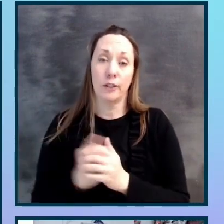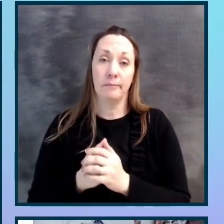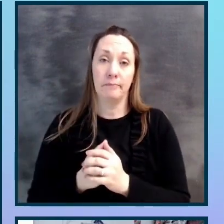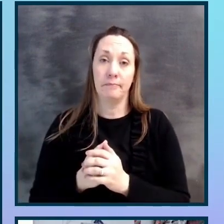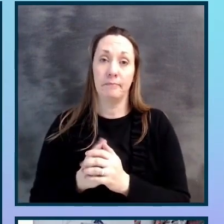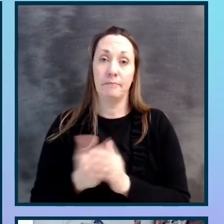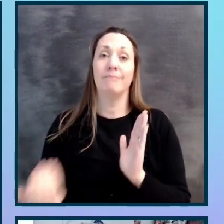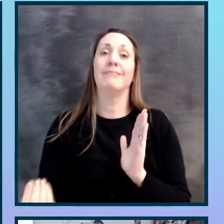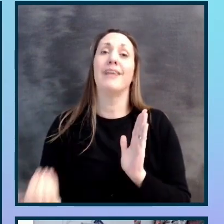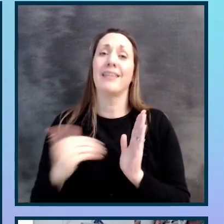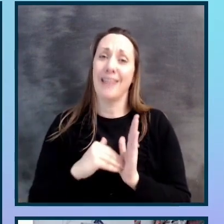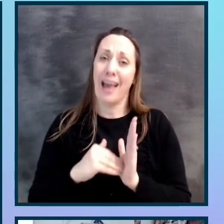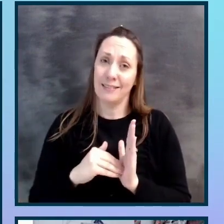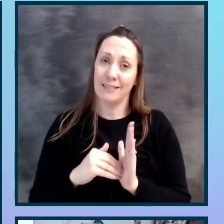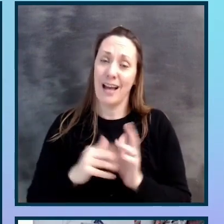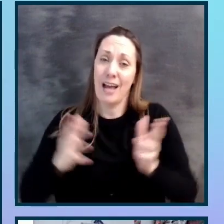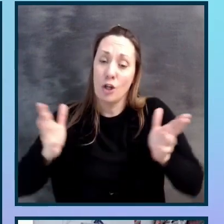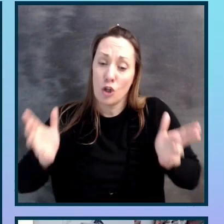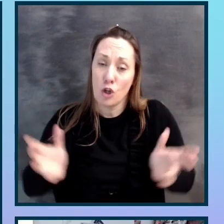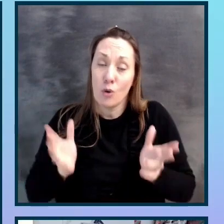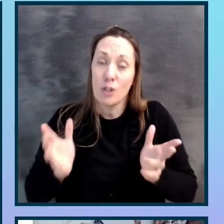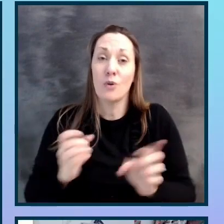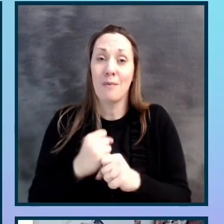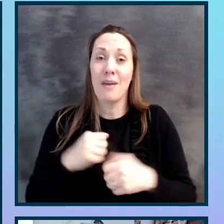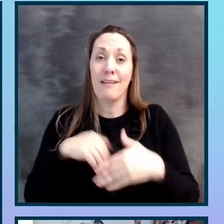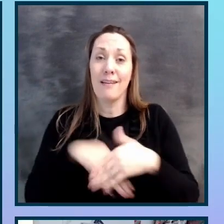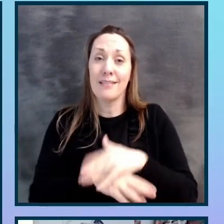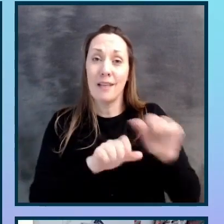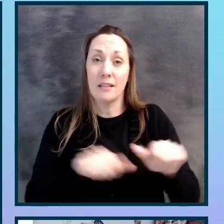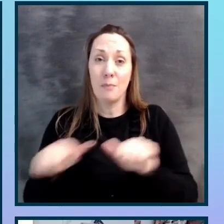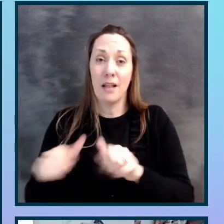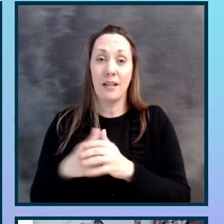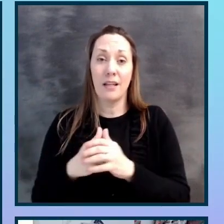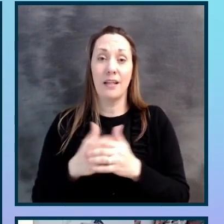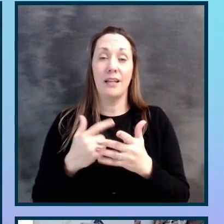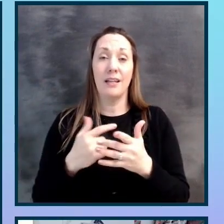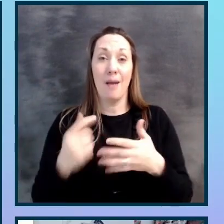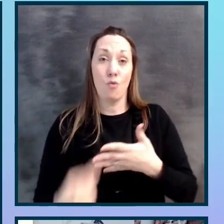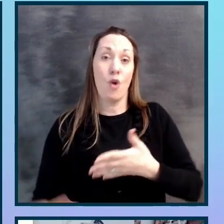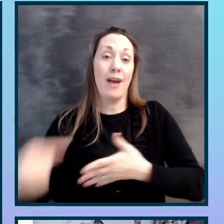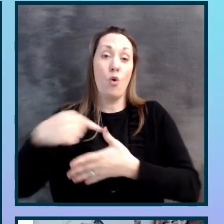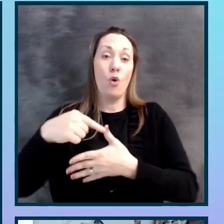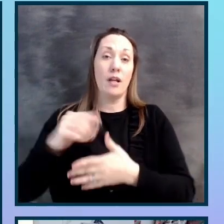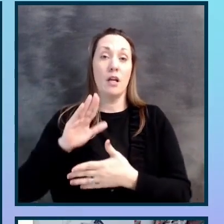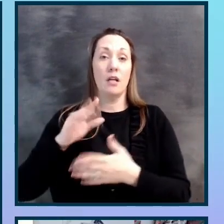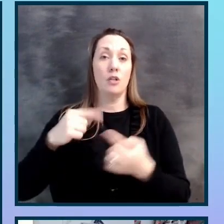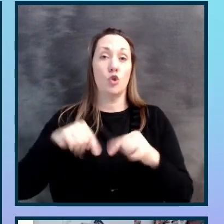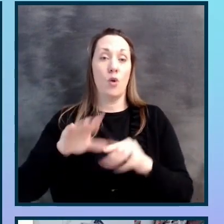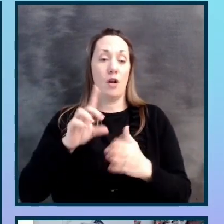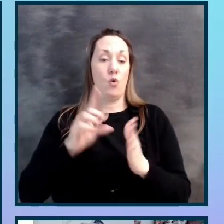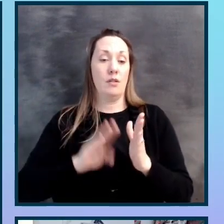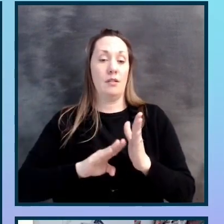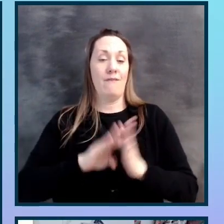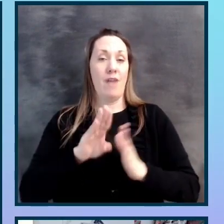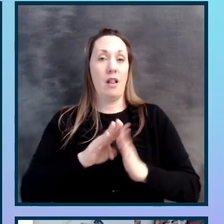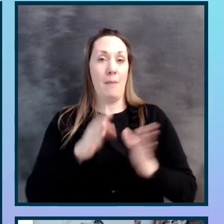Again, I strongly encourage you to make accessibility a priority in your development plan, in plans, excuse me.